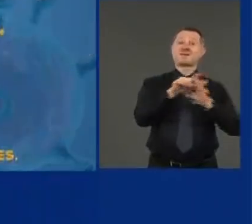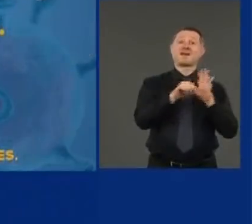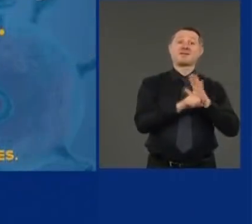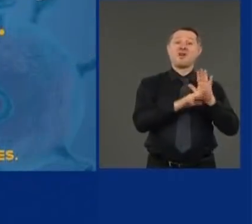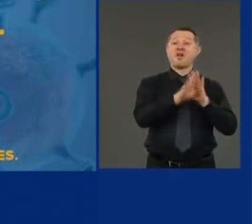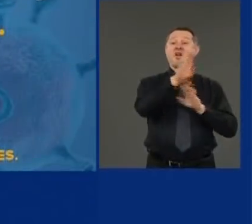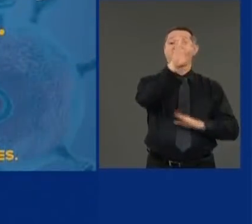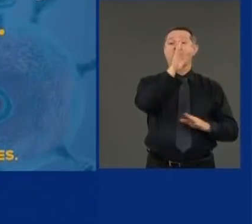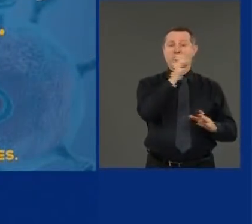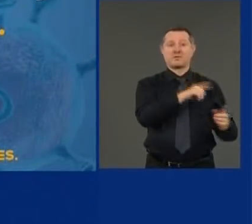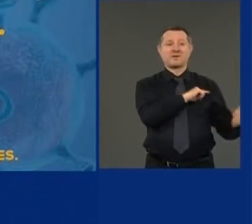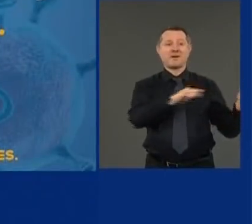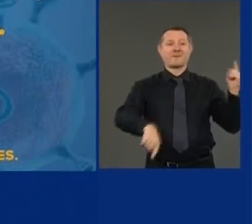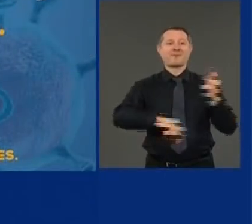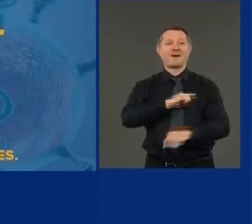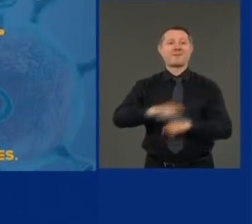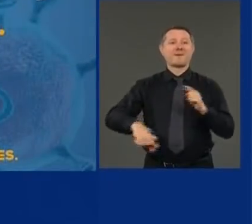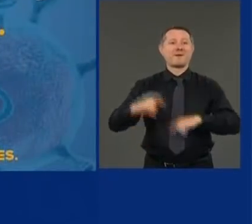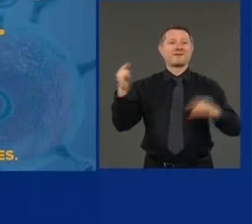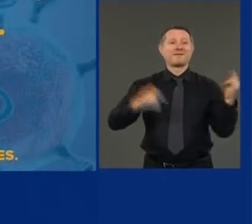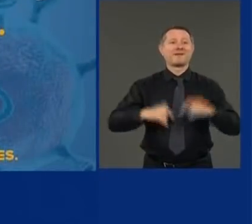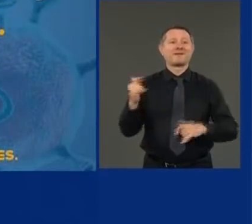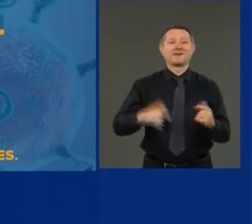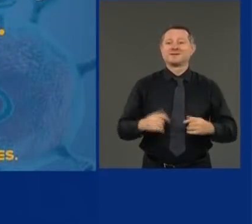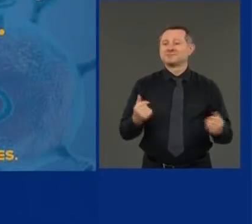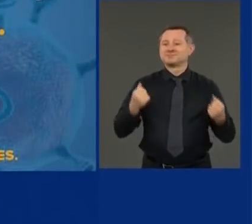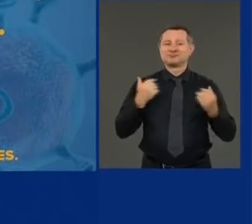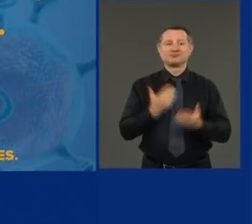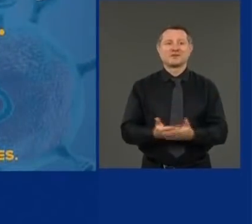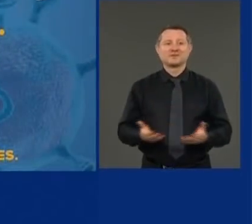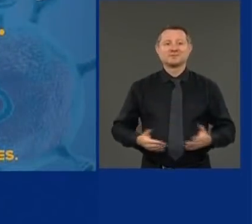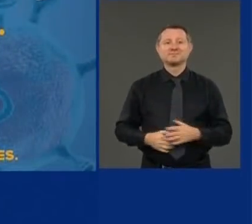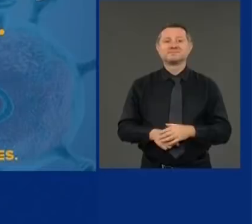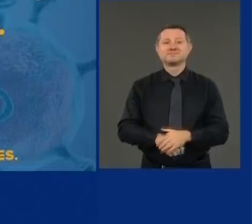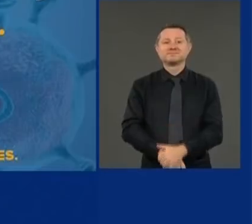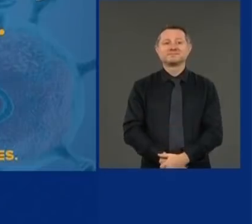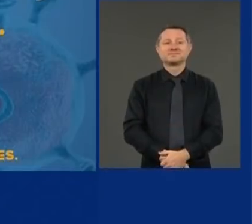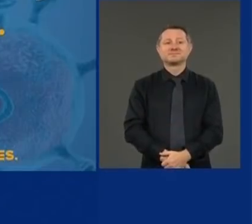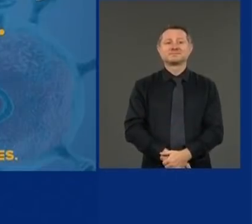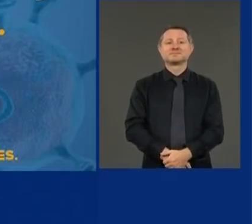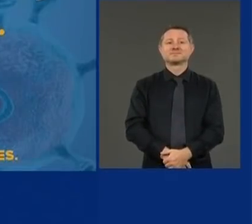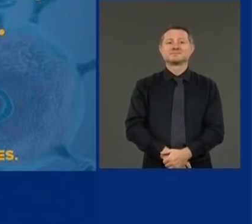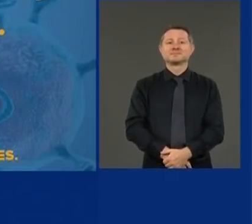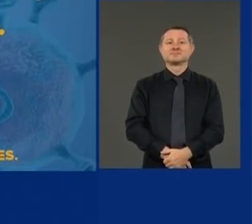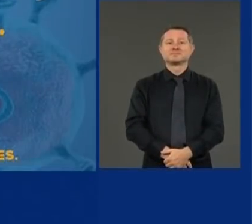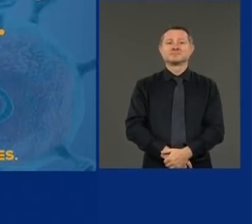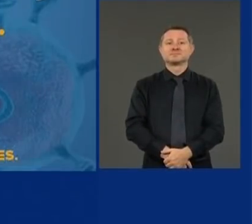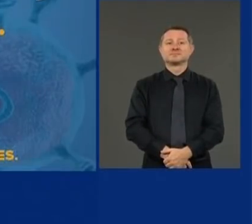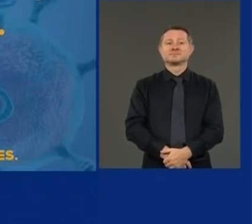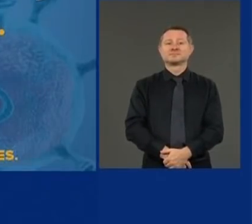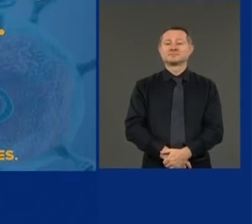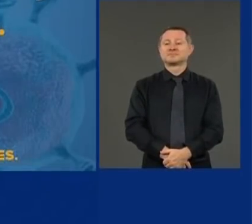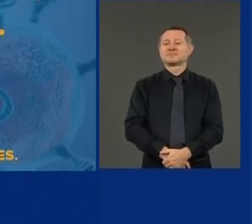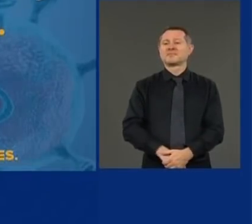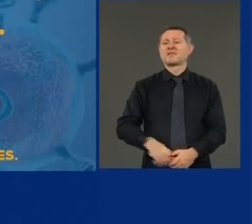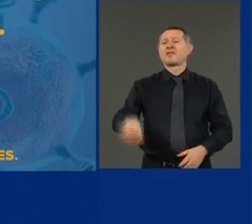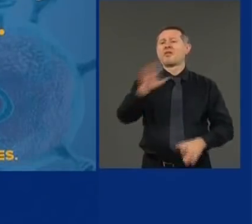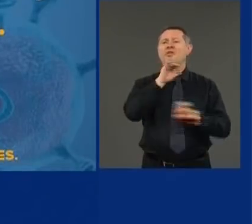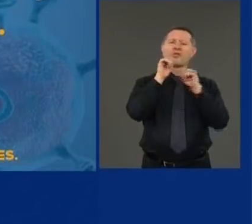SMART,,&QZv PROBLEM THAT IF THE VIRUS IS INCREASING ANYWHERE IT'S GOING TO TRAVEL HERE AND THEN WE'RE